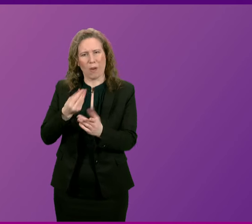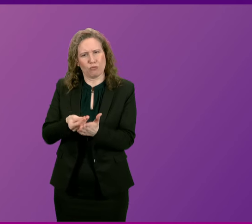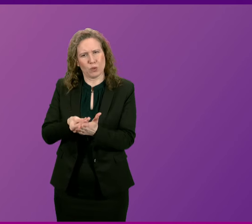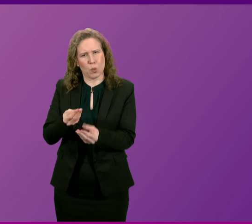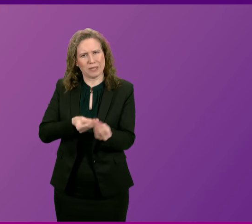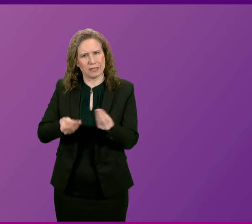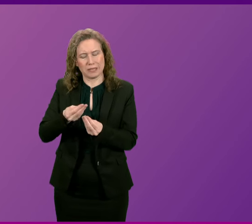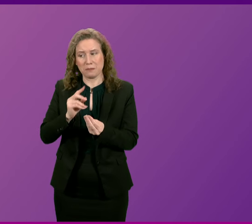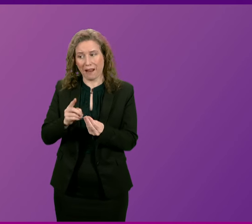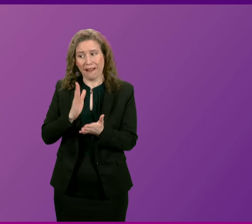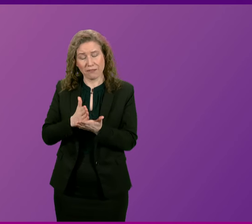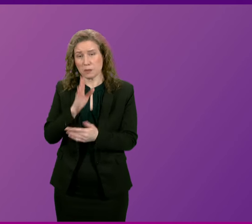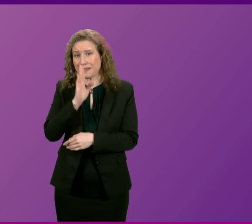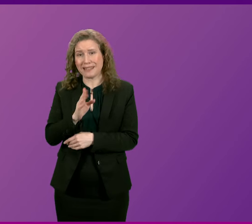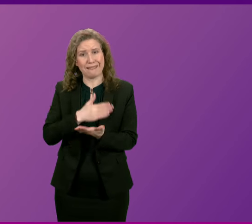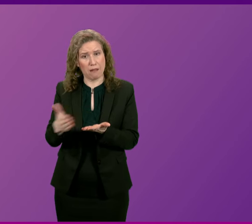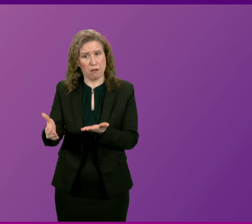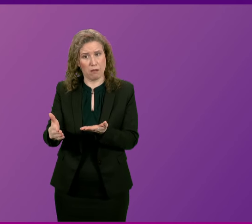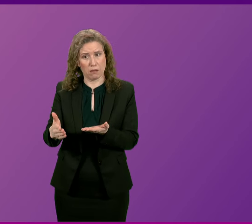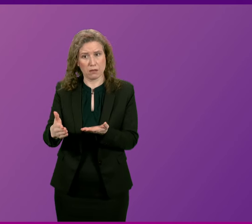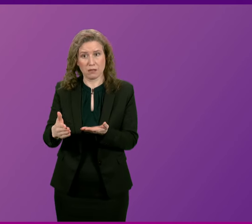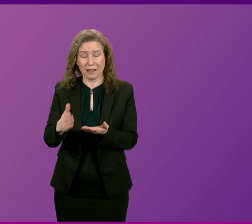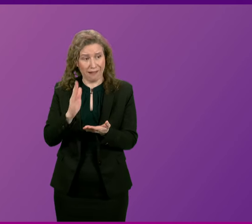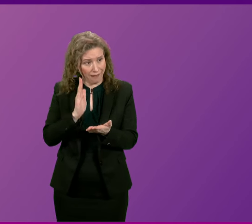but I have to make it clear to people—to be straight with the public,